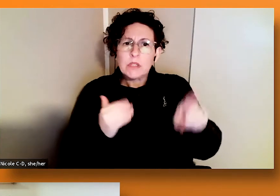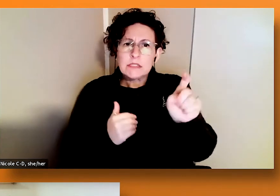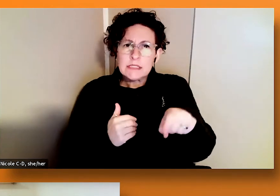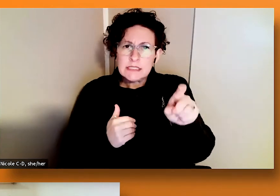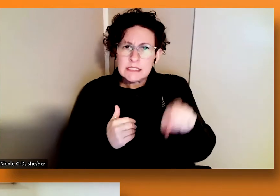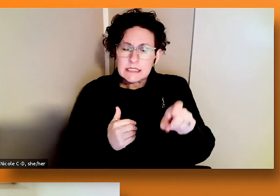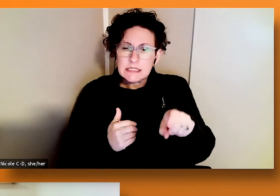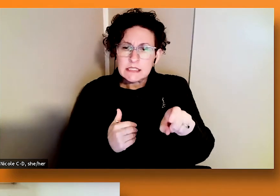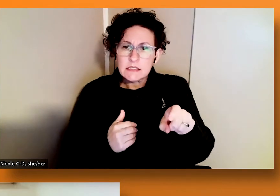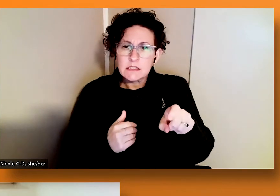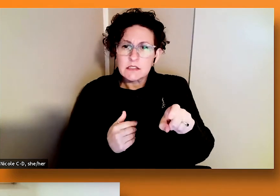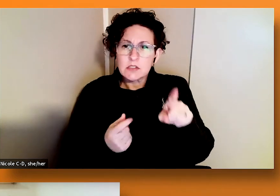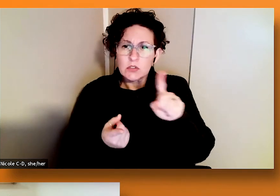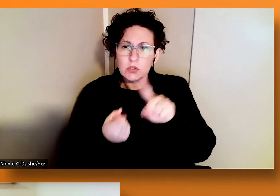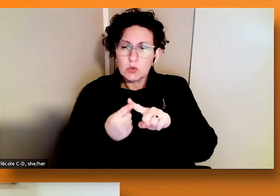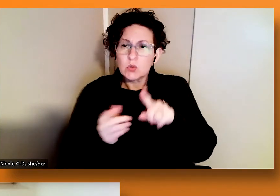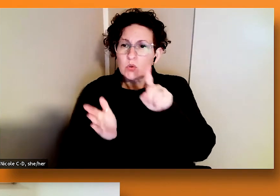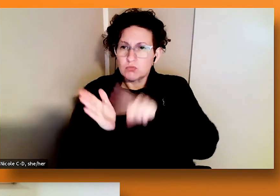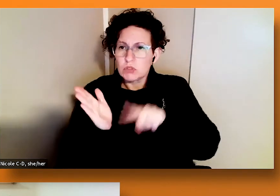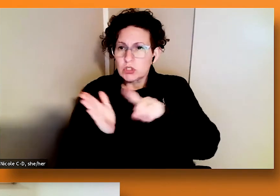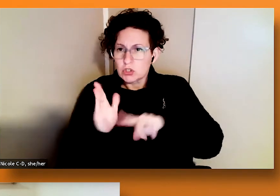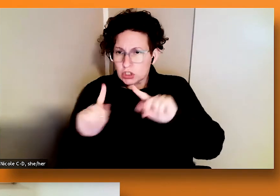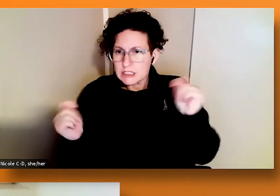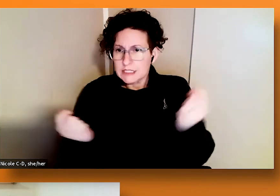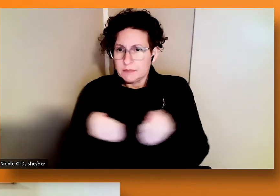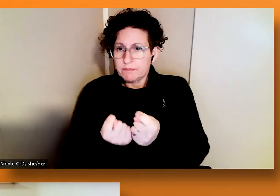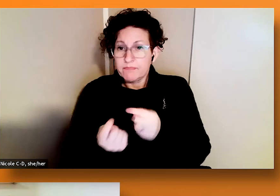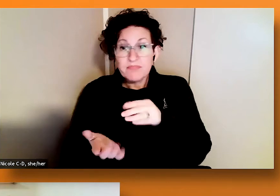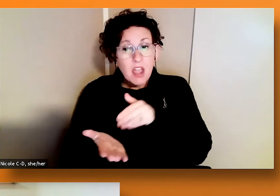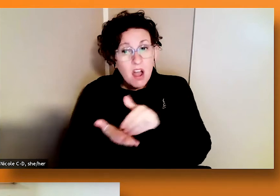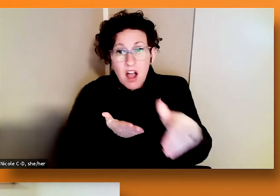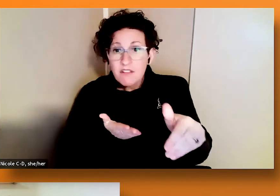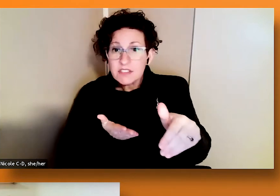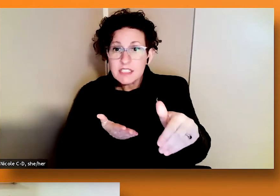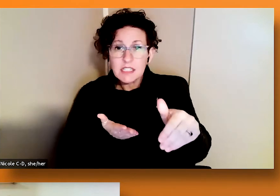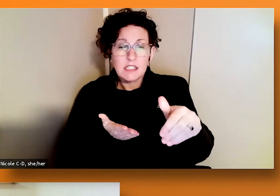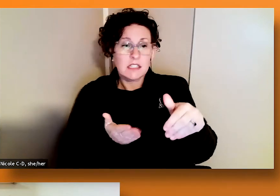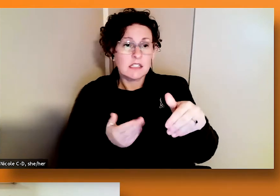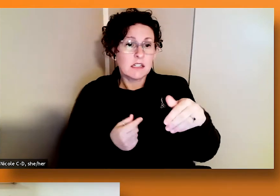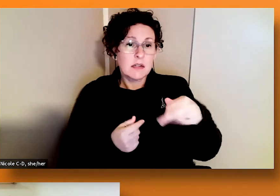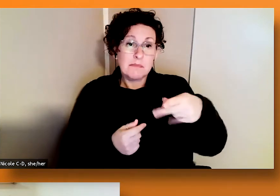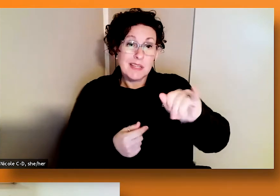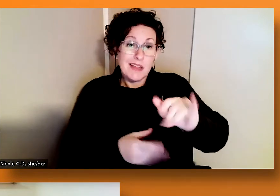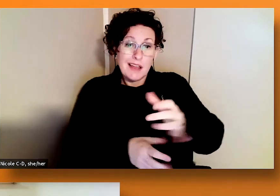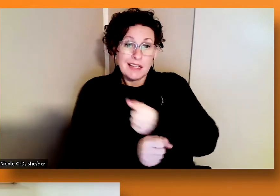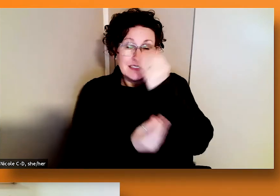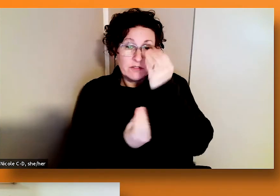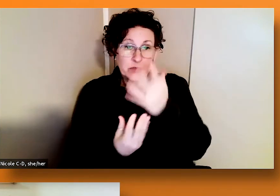what's needed to their research team because a lot of the times, they are the ones who get the information